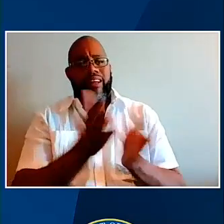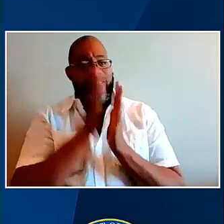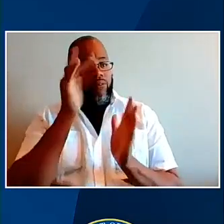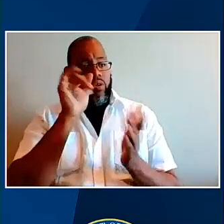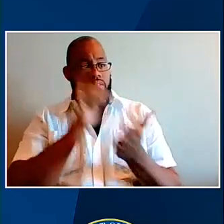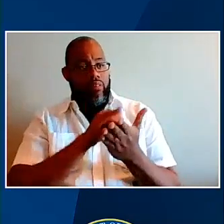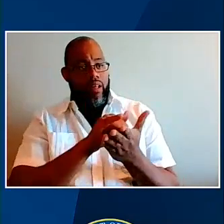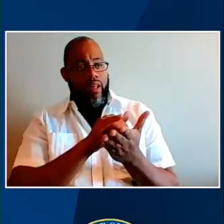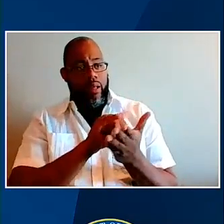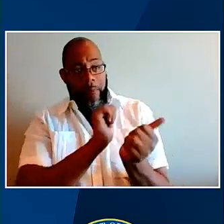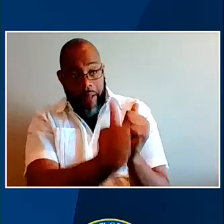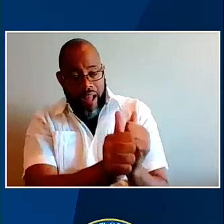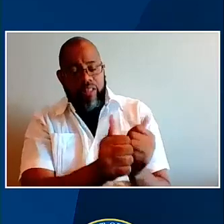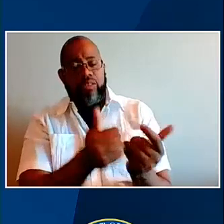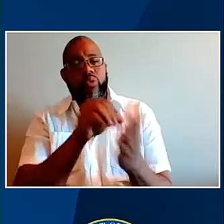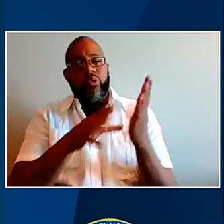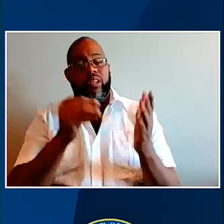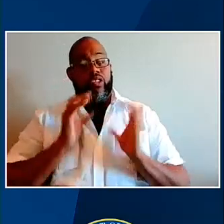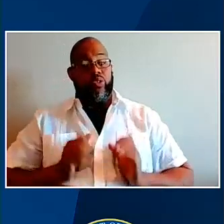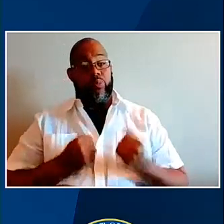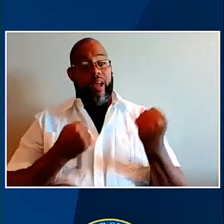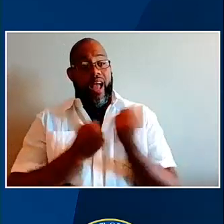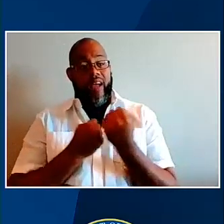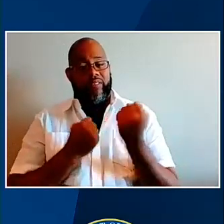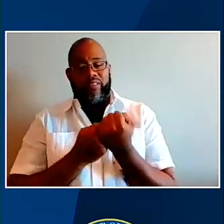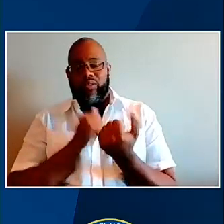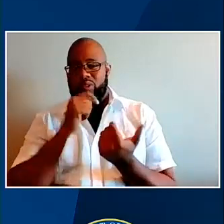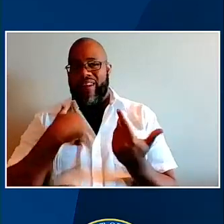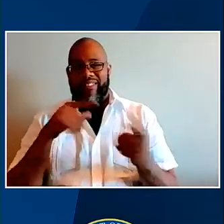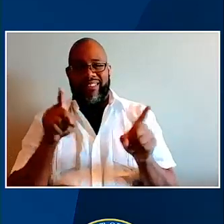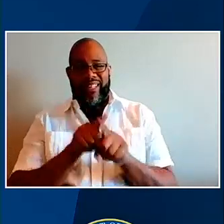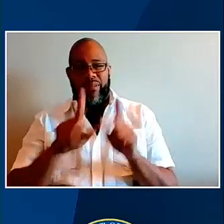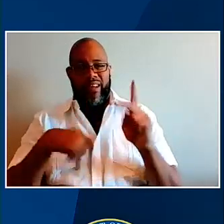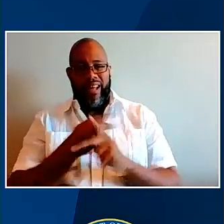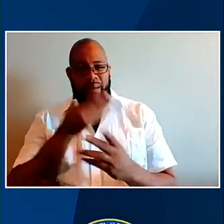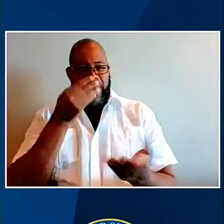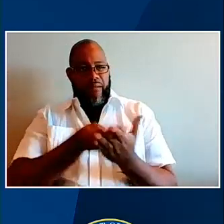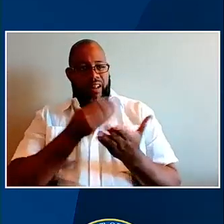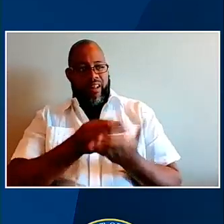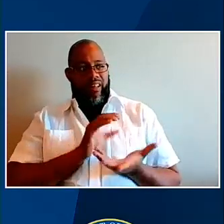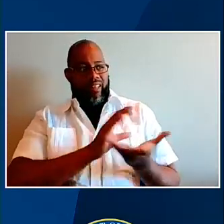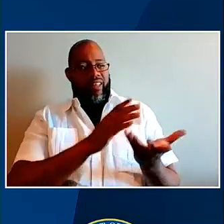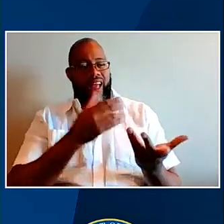Students and consumer advocates, we don't have that kind of lobbying money, and we don't have a significant presence in other